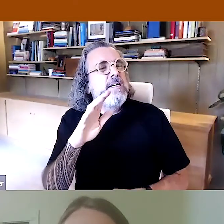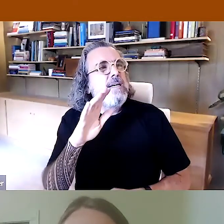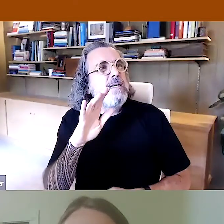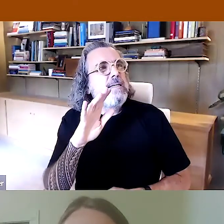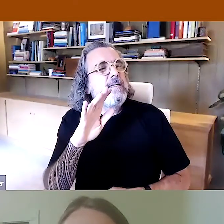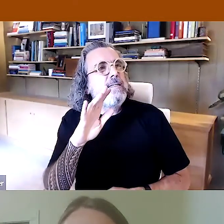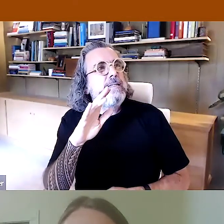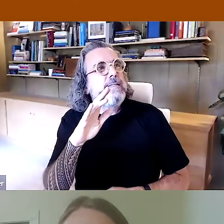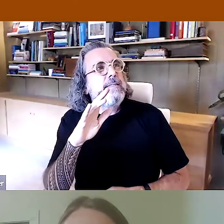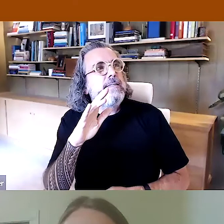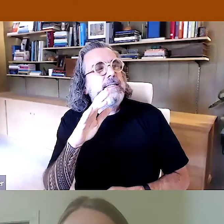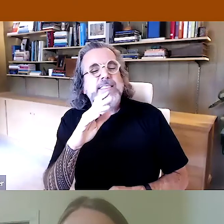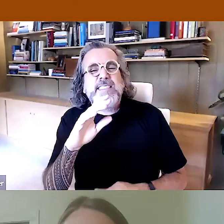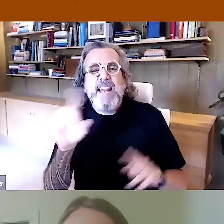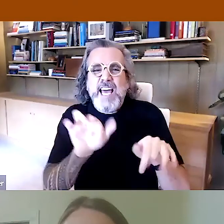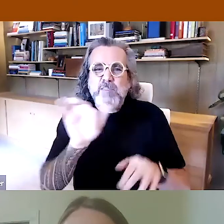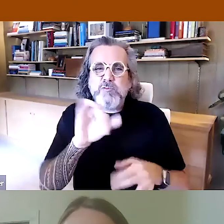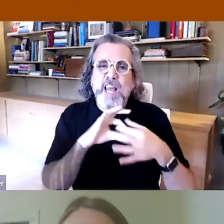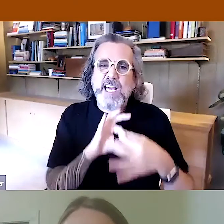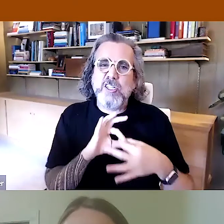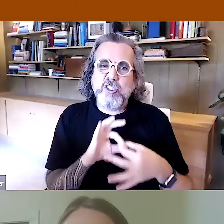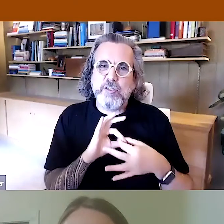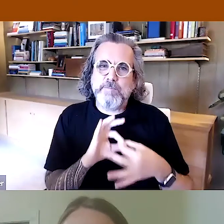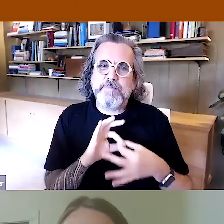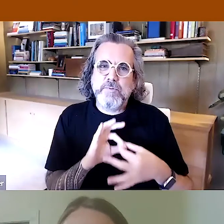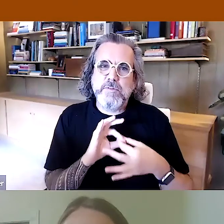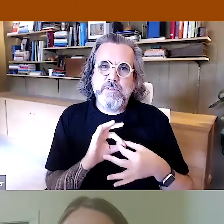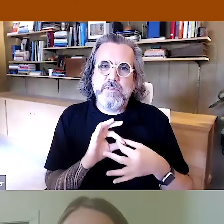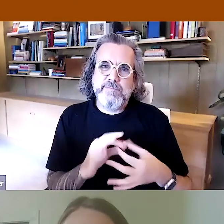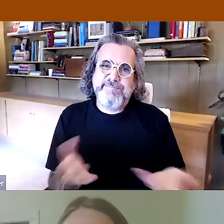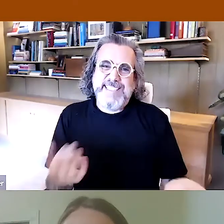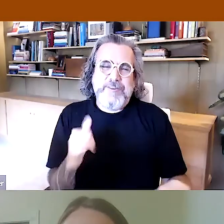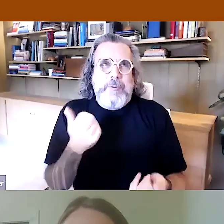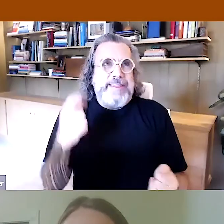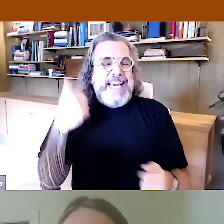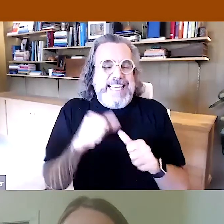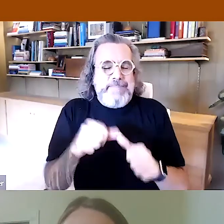and then subawards under your grant, being you, as the primary PI,